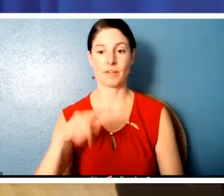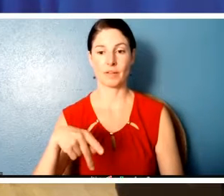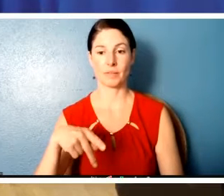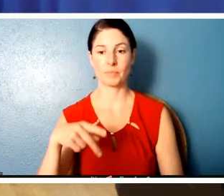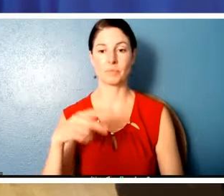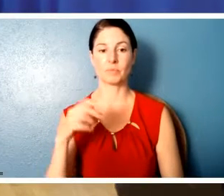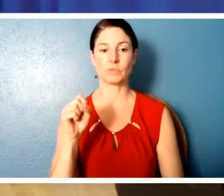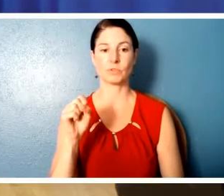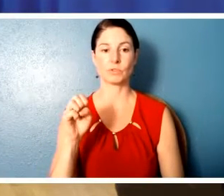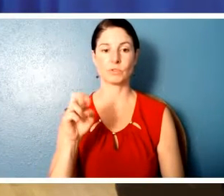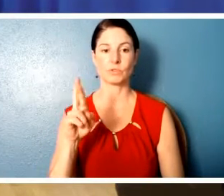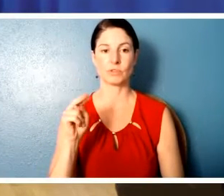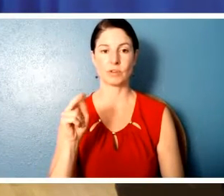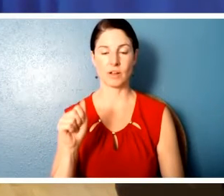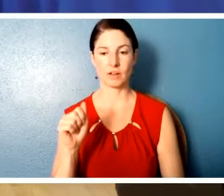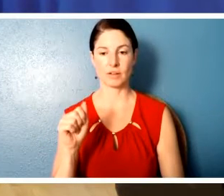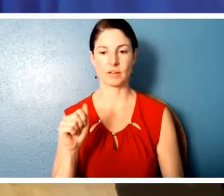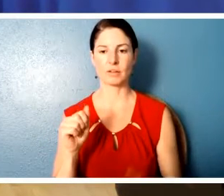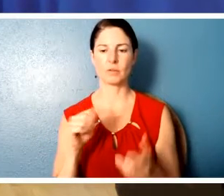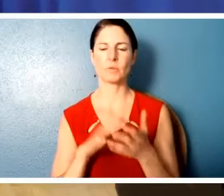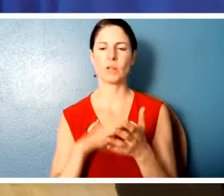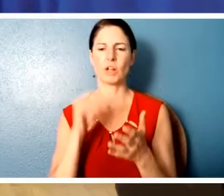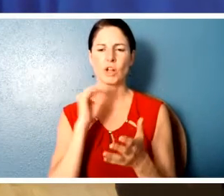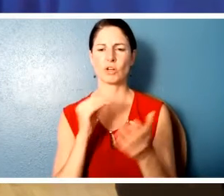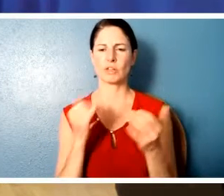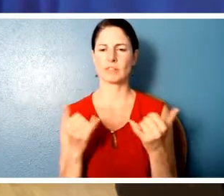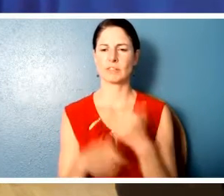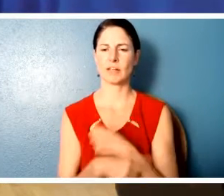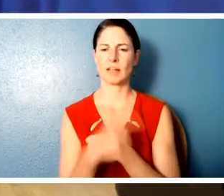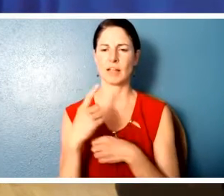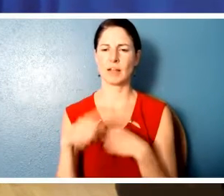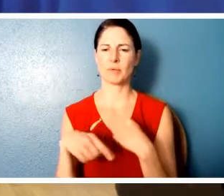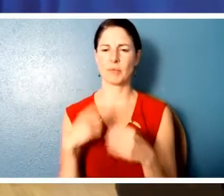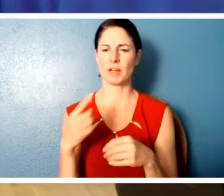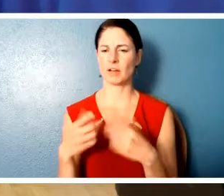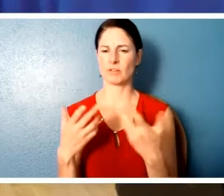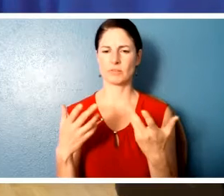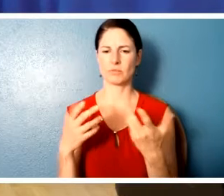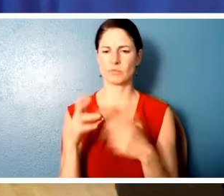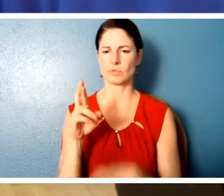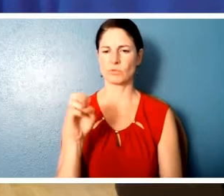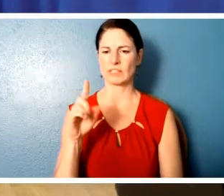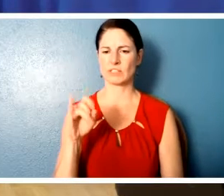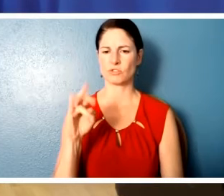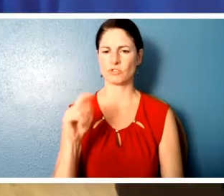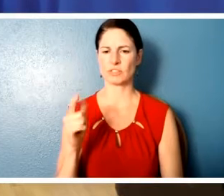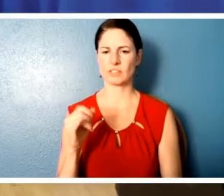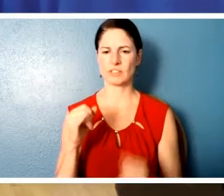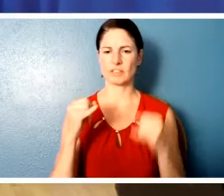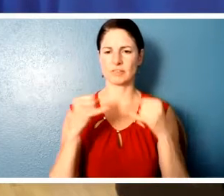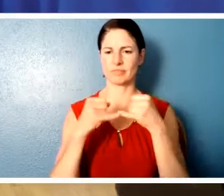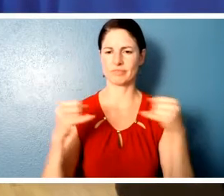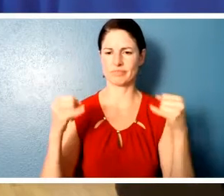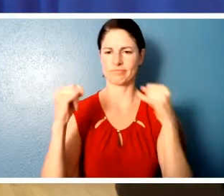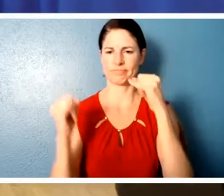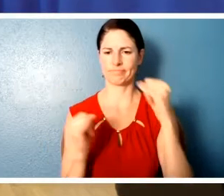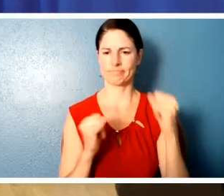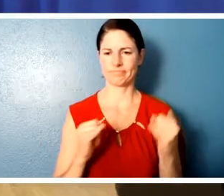SacGov: Today, with with you as we learn about redistricting and supervisor cerner has been through this process before so looking forward to his feedback.